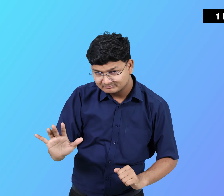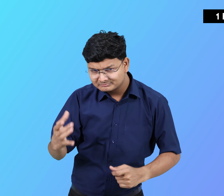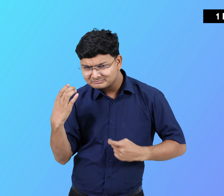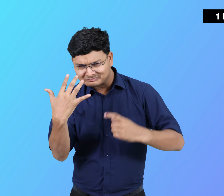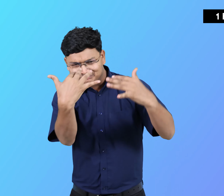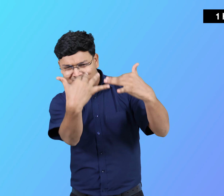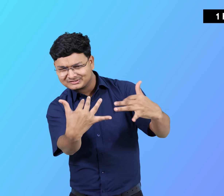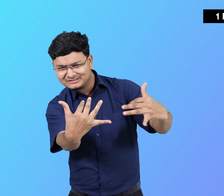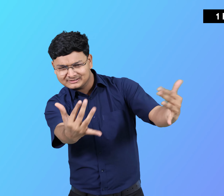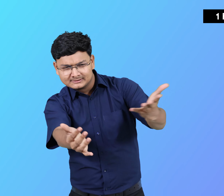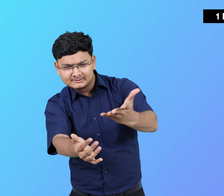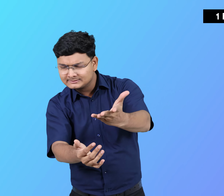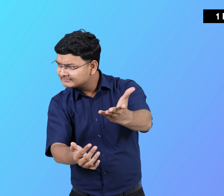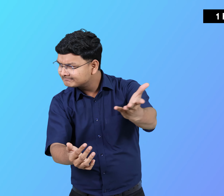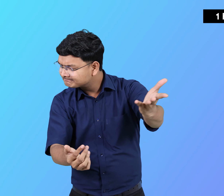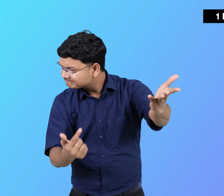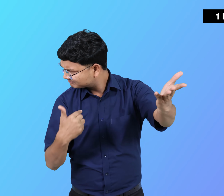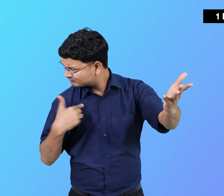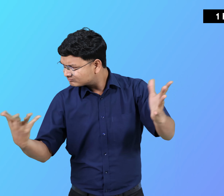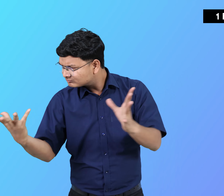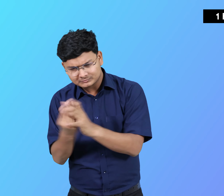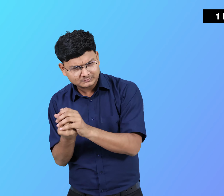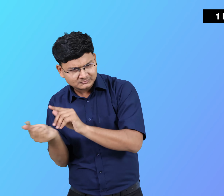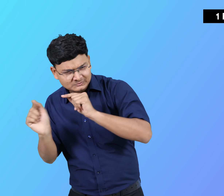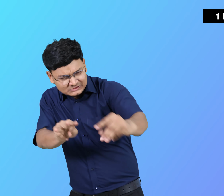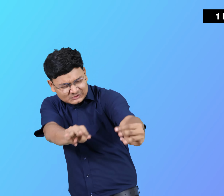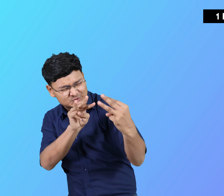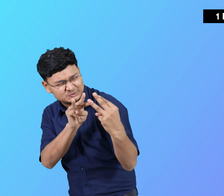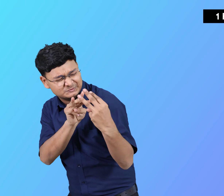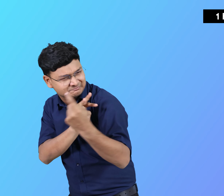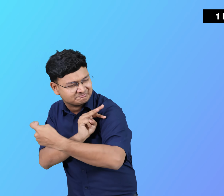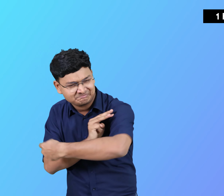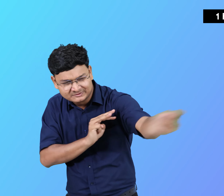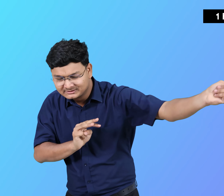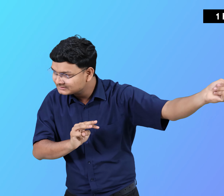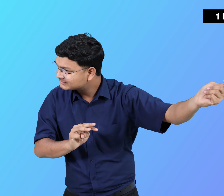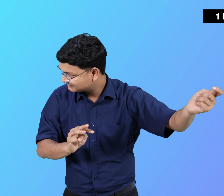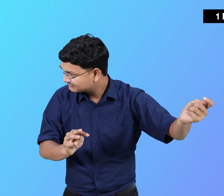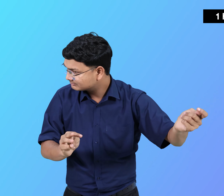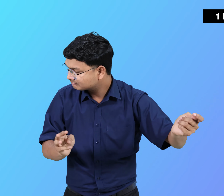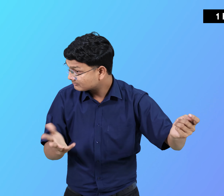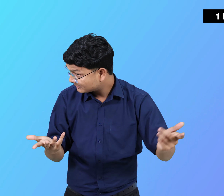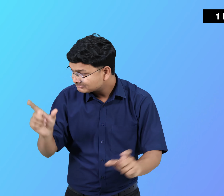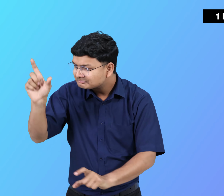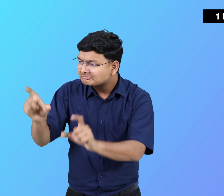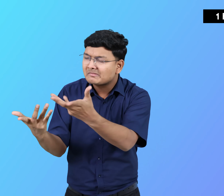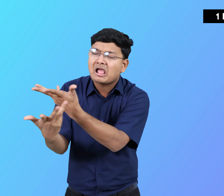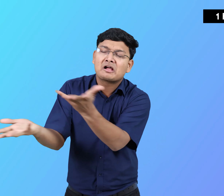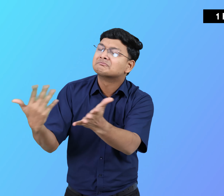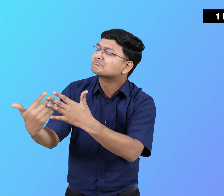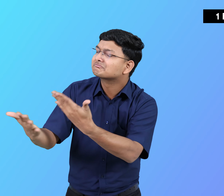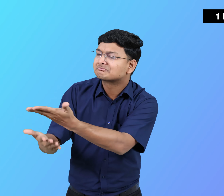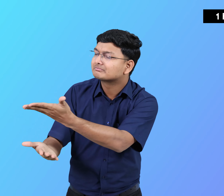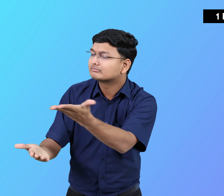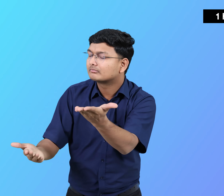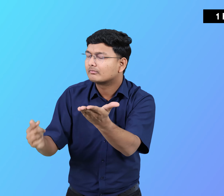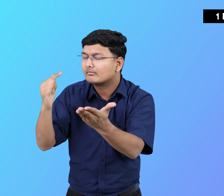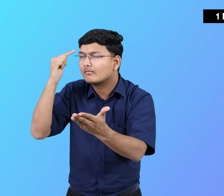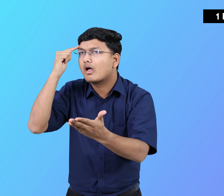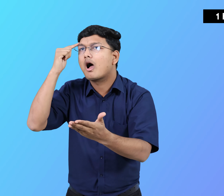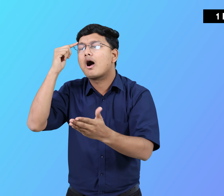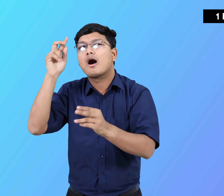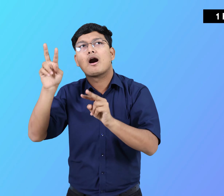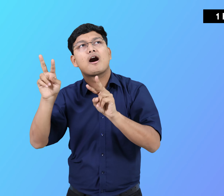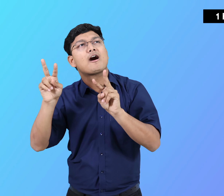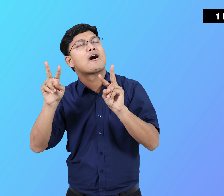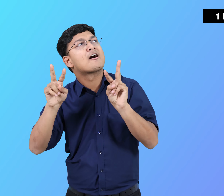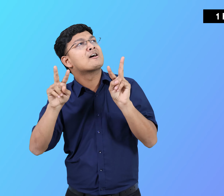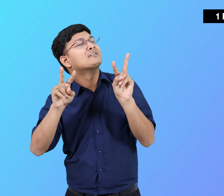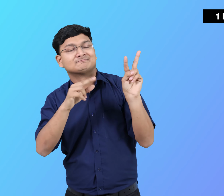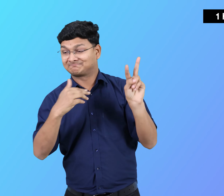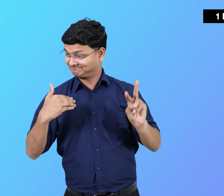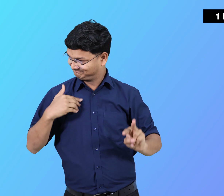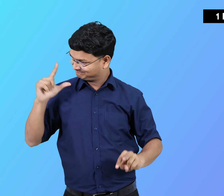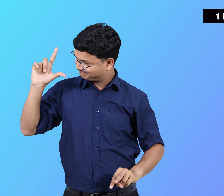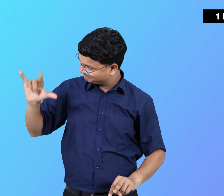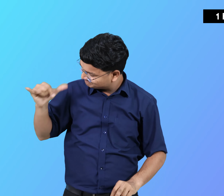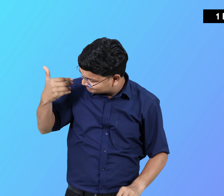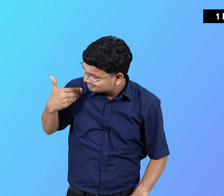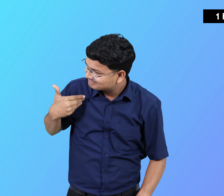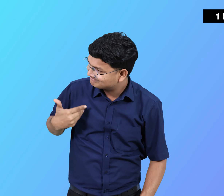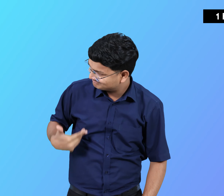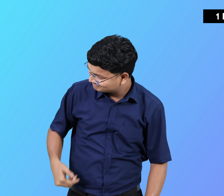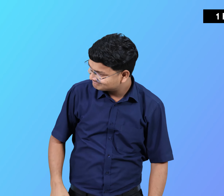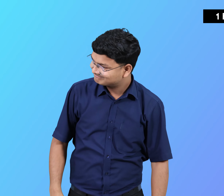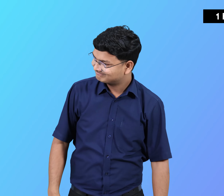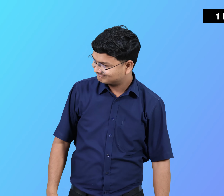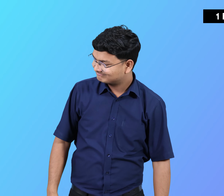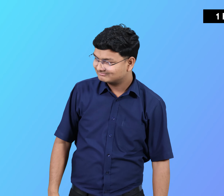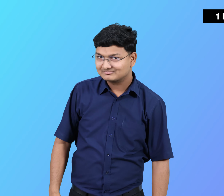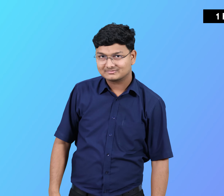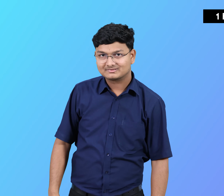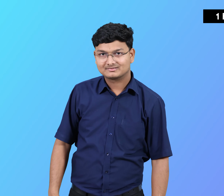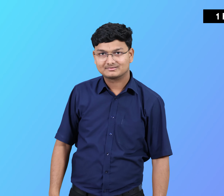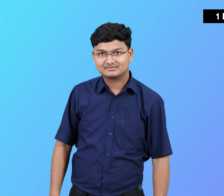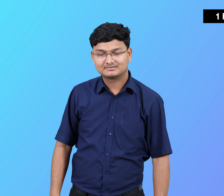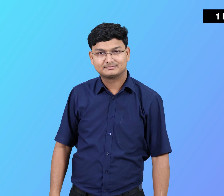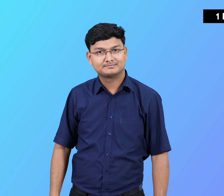So I will let you defeat this great army. Then you will all know that I am the LORD, wherever you are!’”